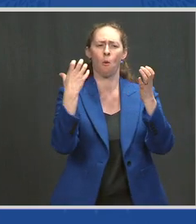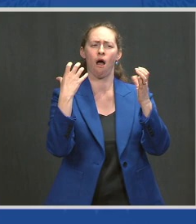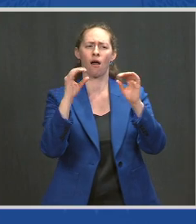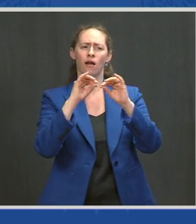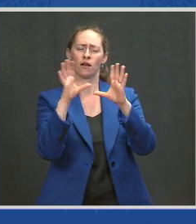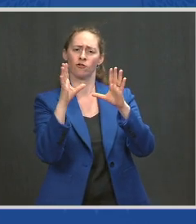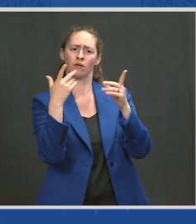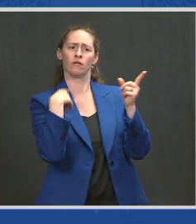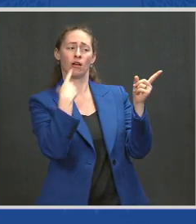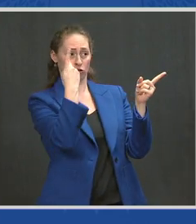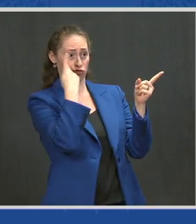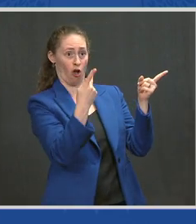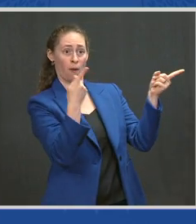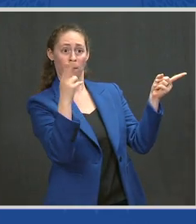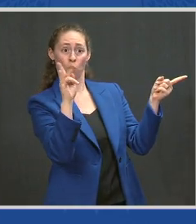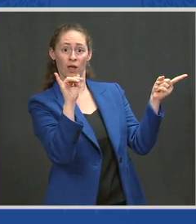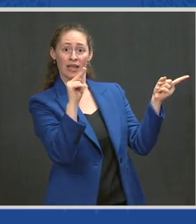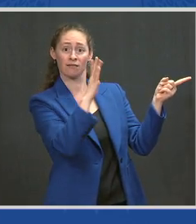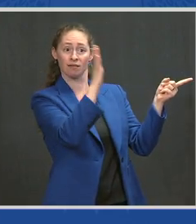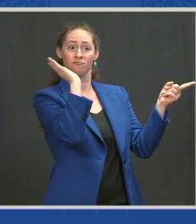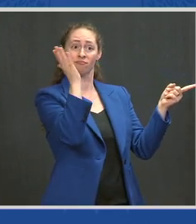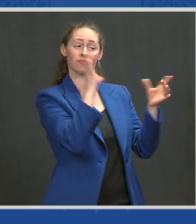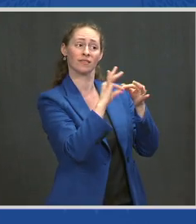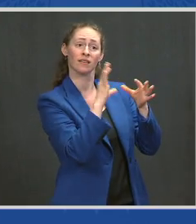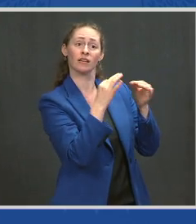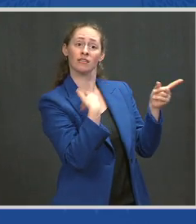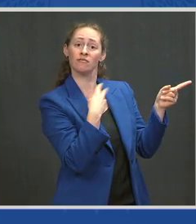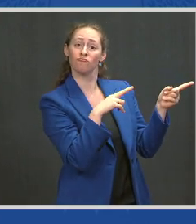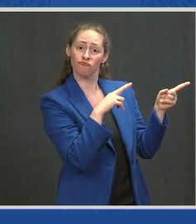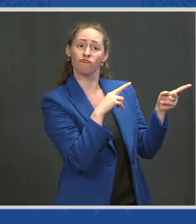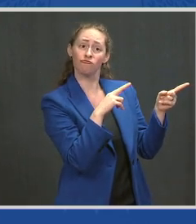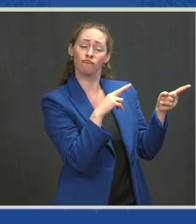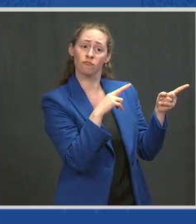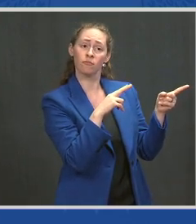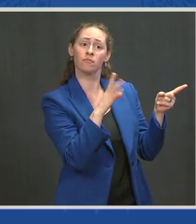and as he pointed out, this is about practical, straightforward,